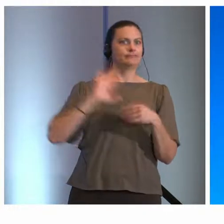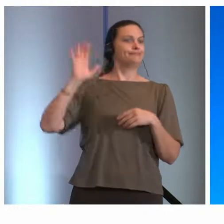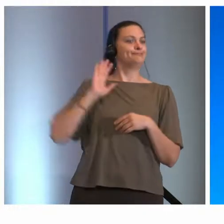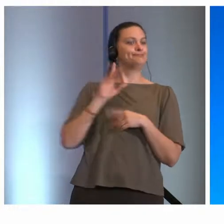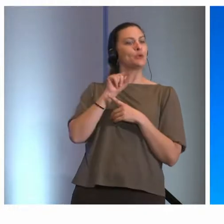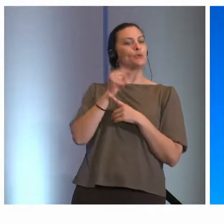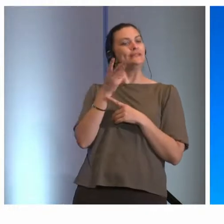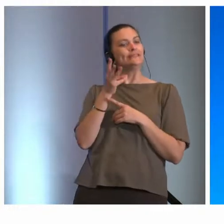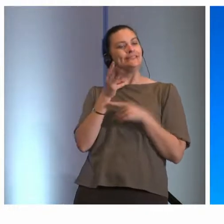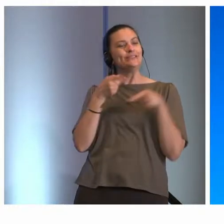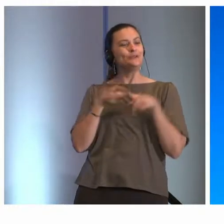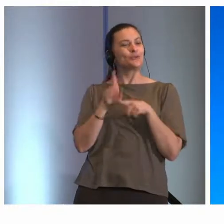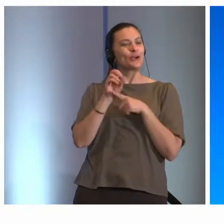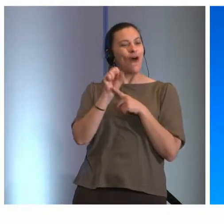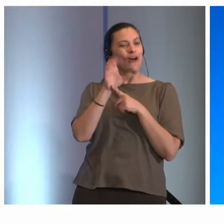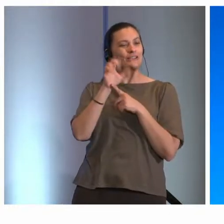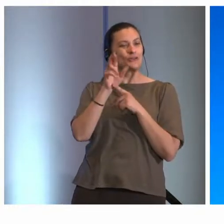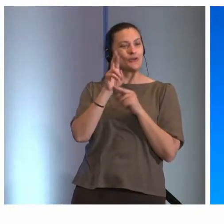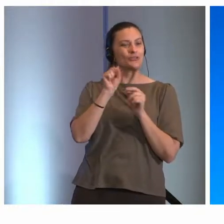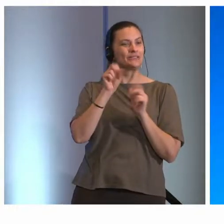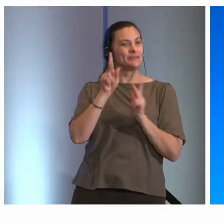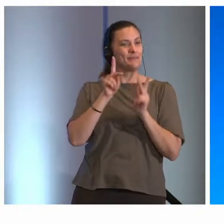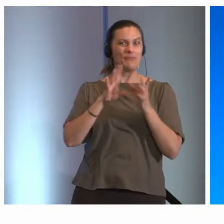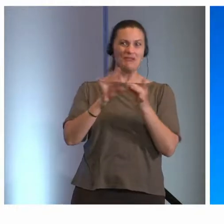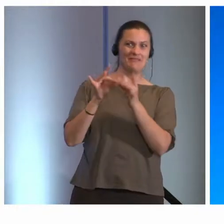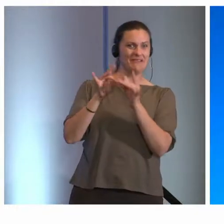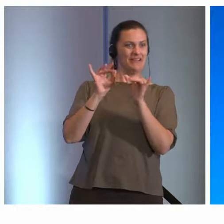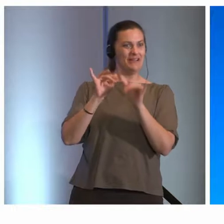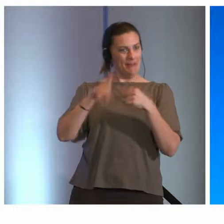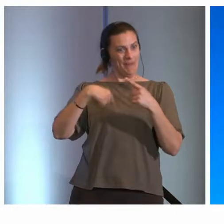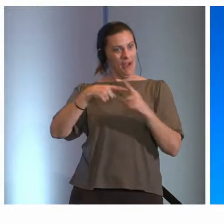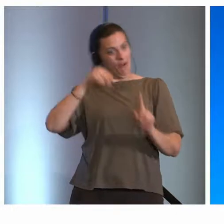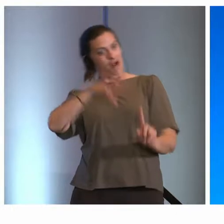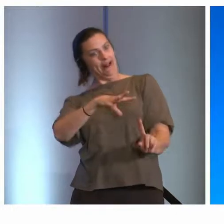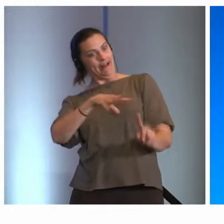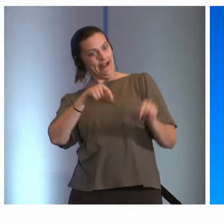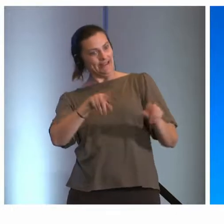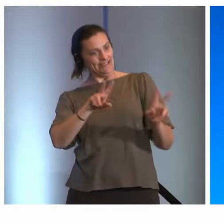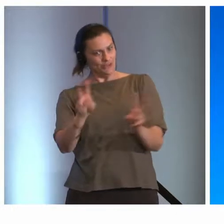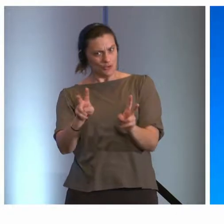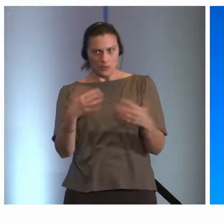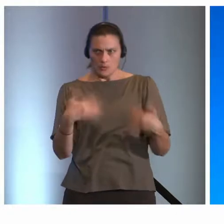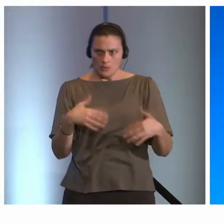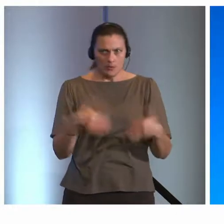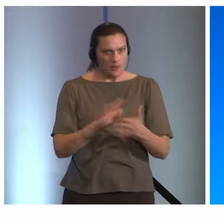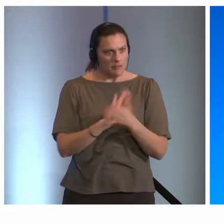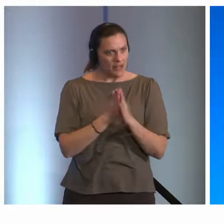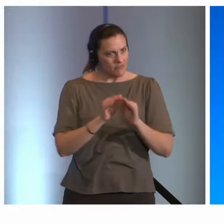that was so prominent during that -- 2016 period of time.